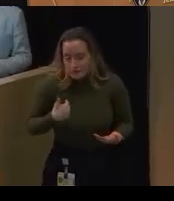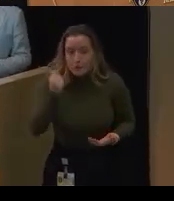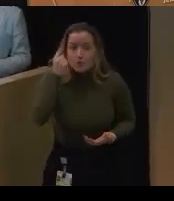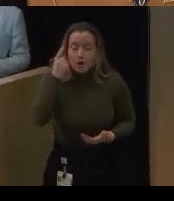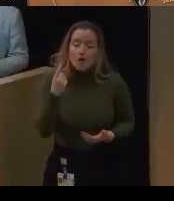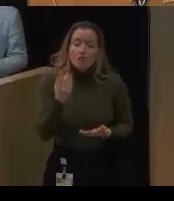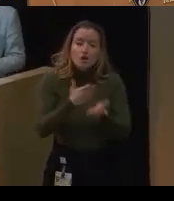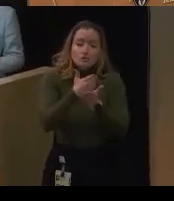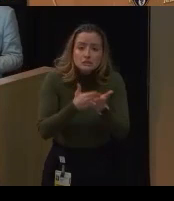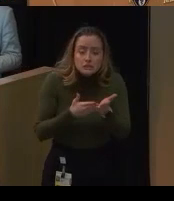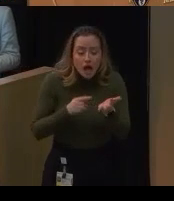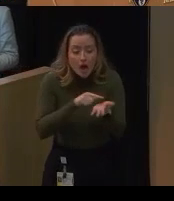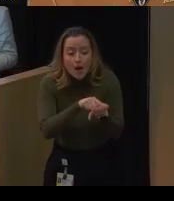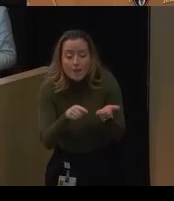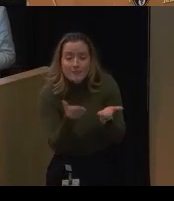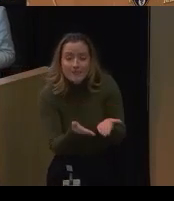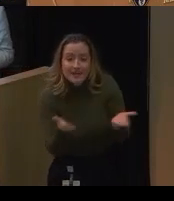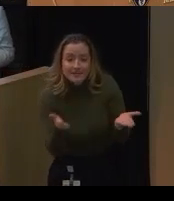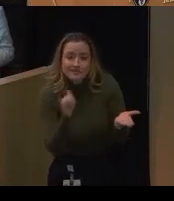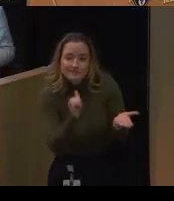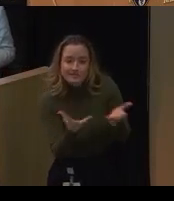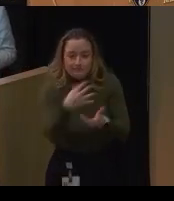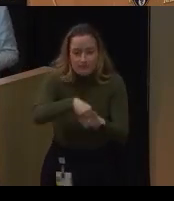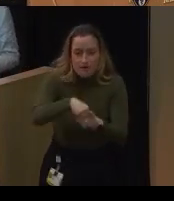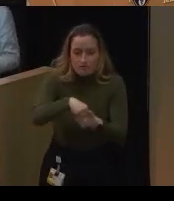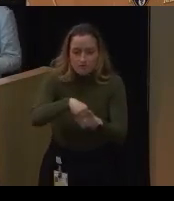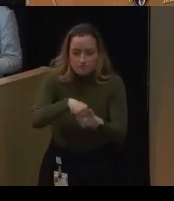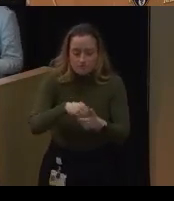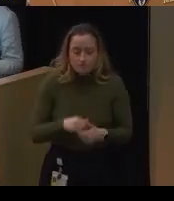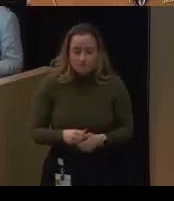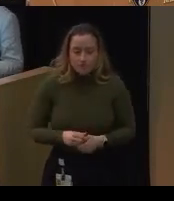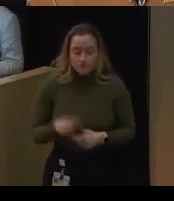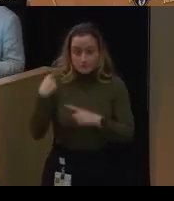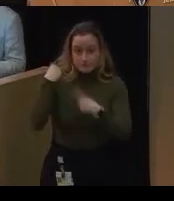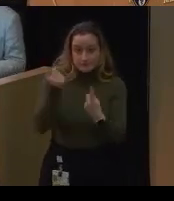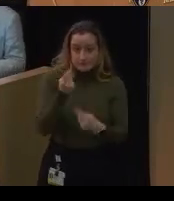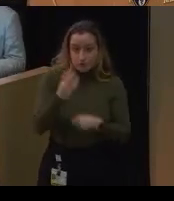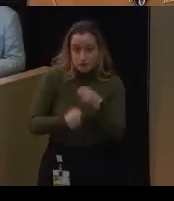factors that seem to be a big player and for the last many years we've been focusing on one such